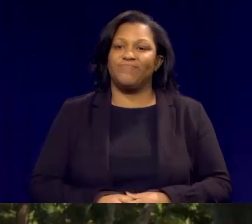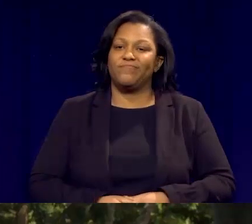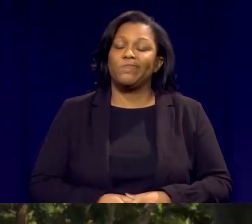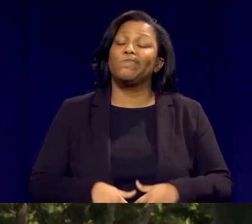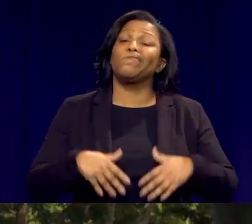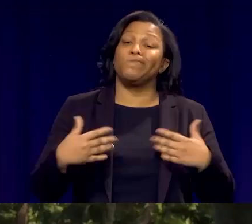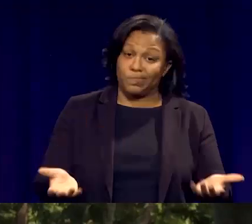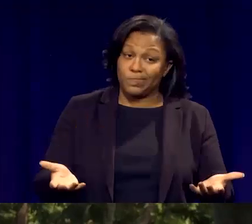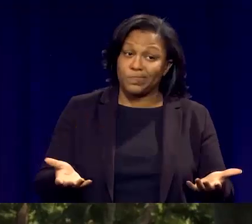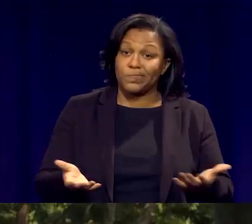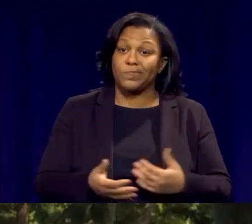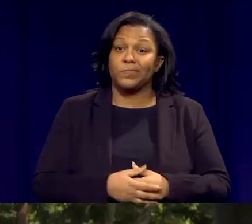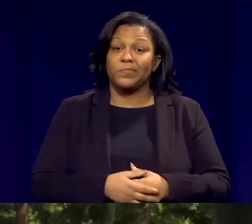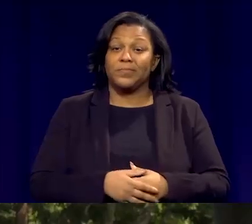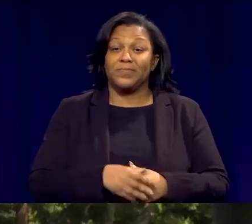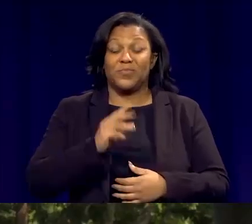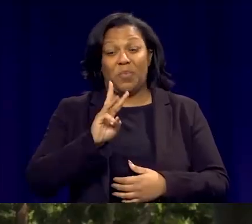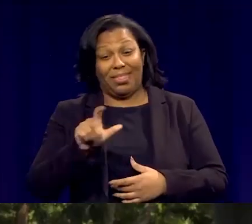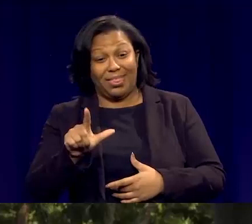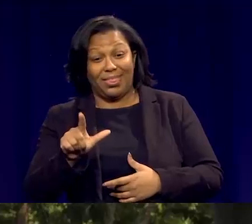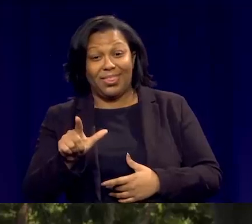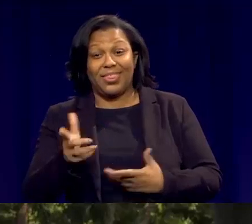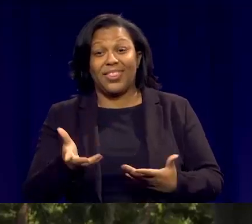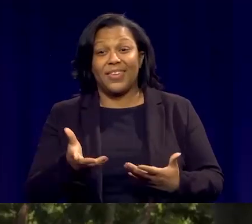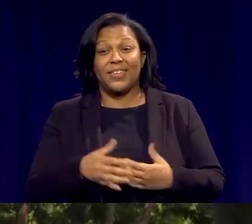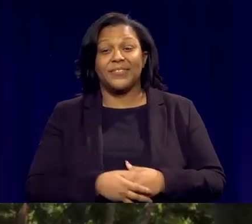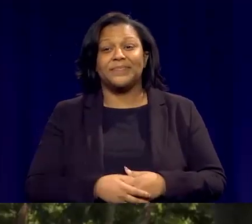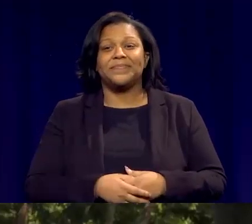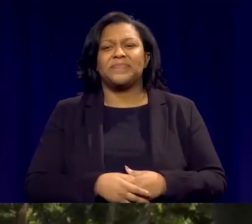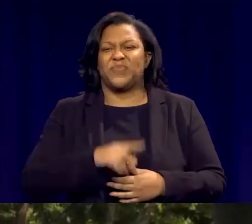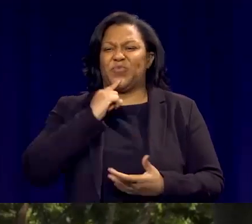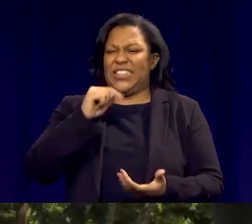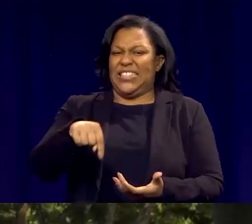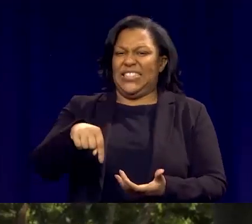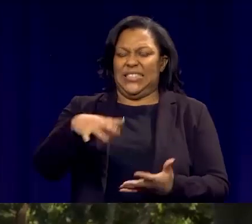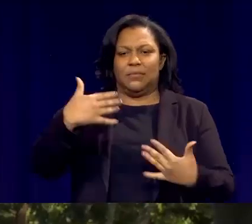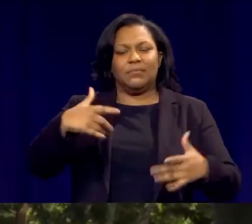Lauren: Well, it changed